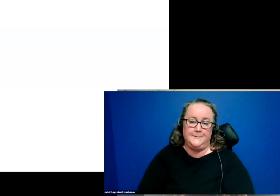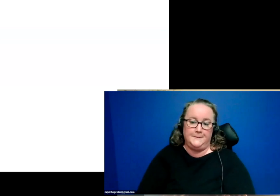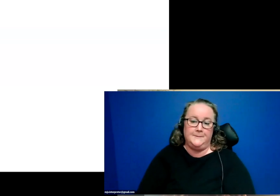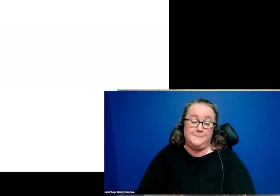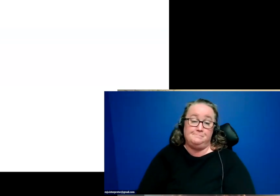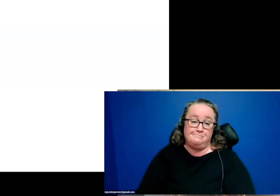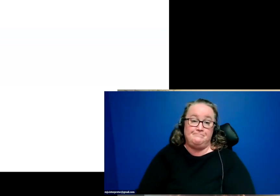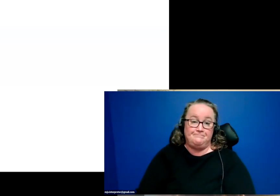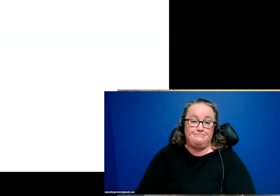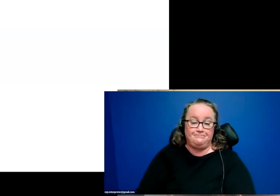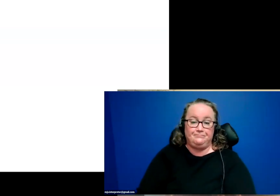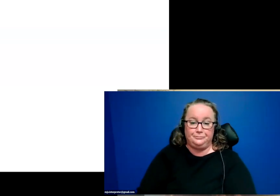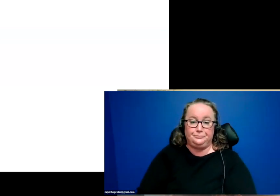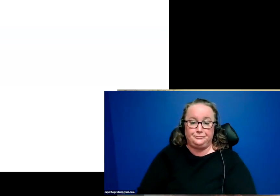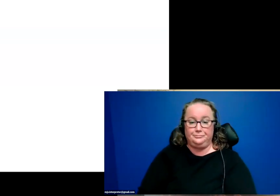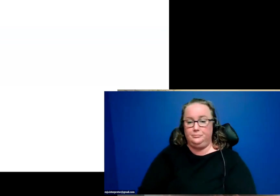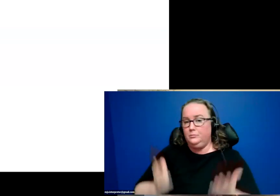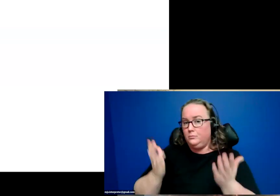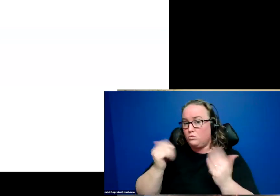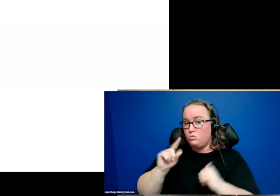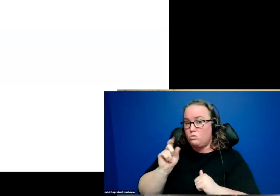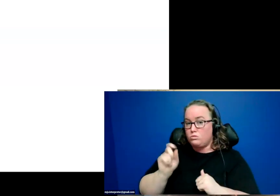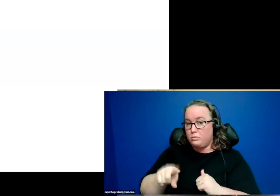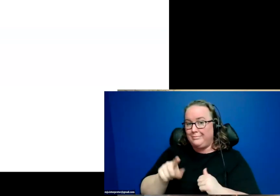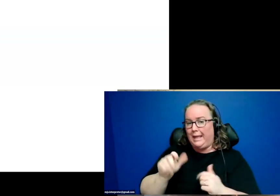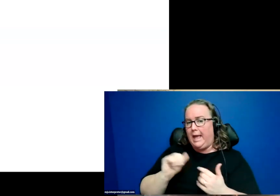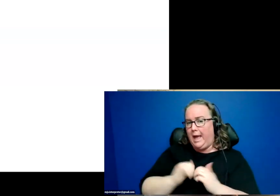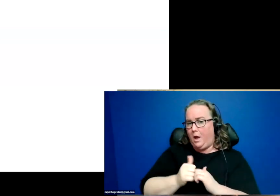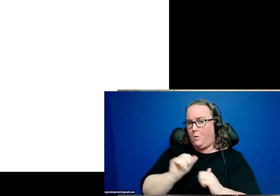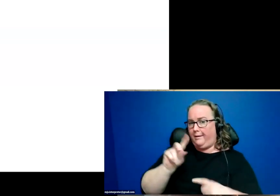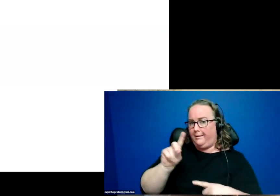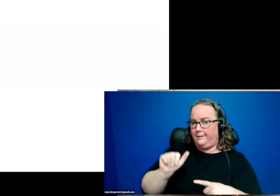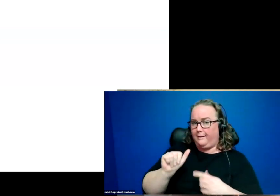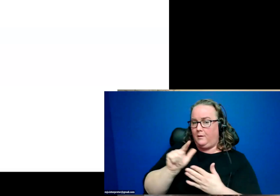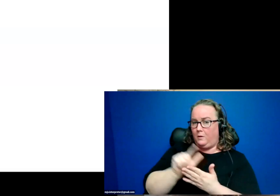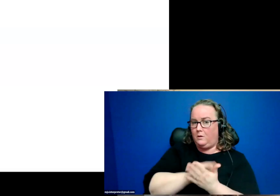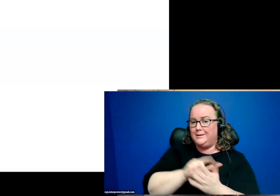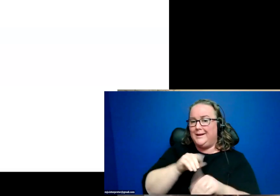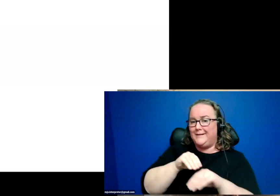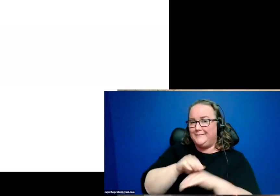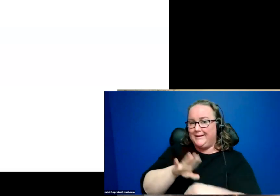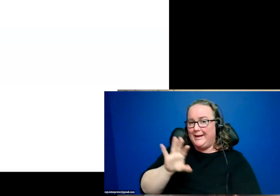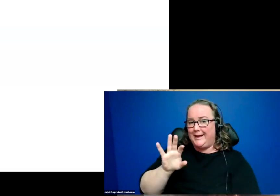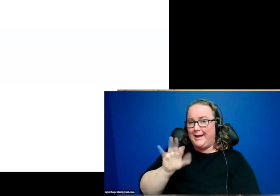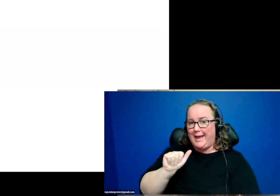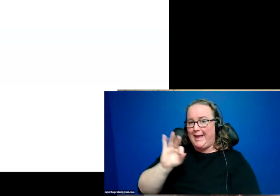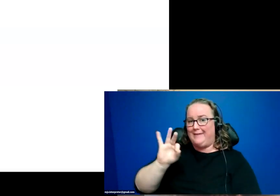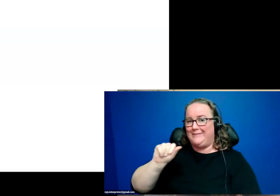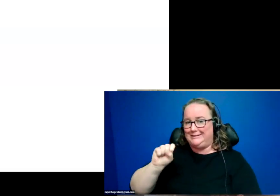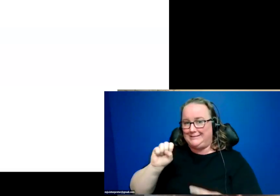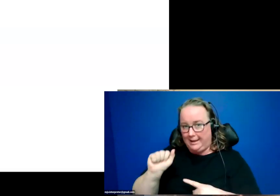How do ADA laws affect AFSA deadlines for TPR,